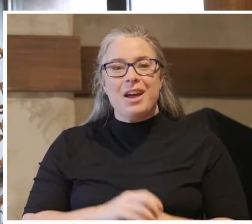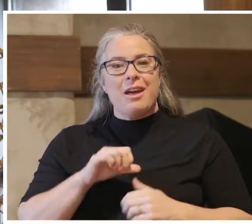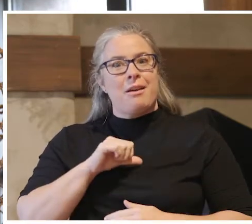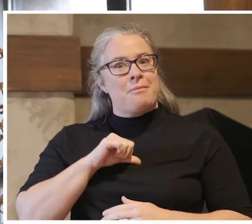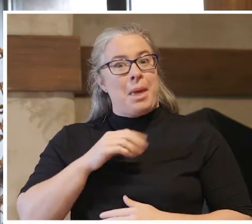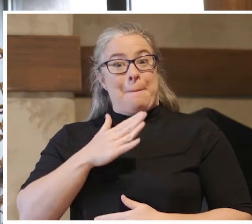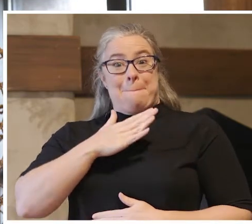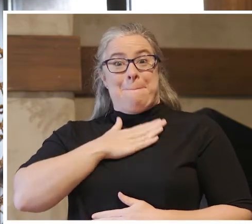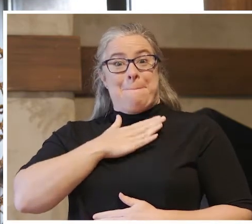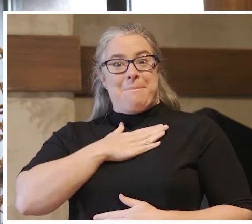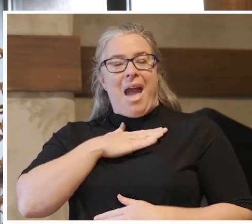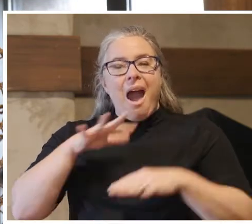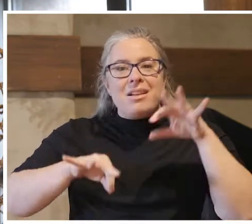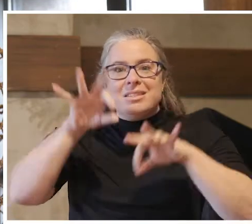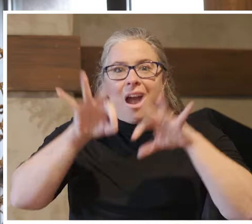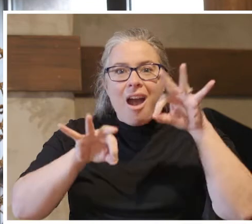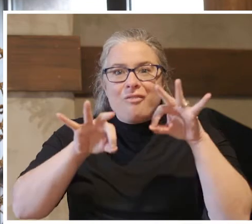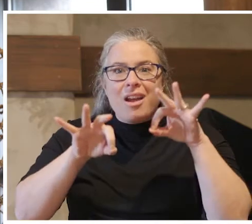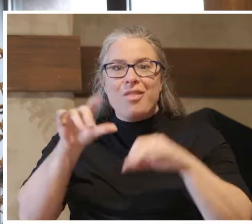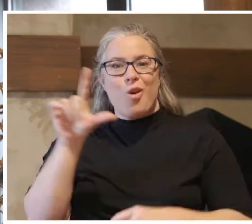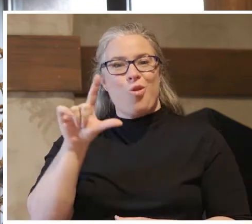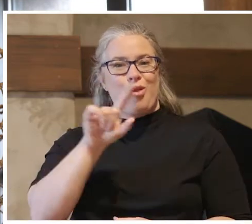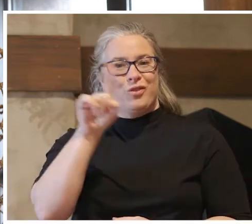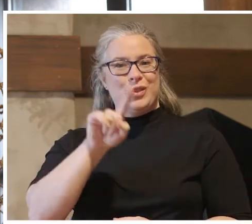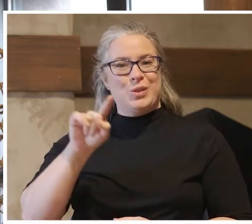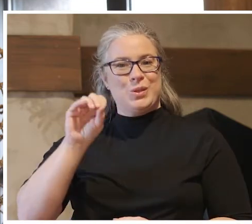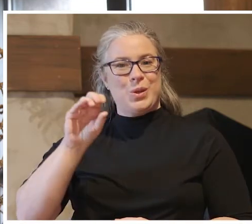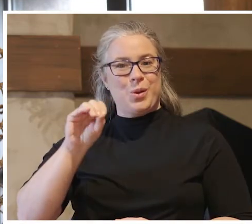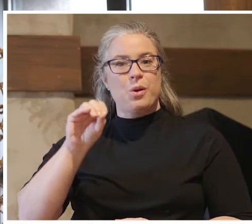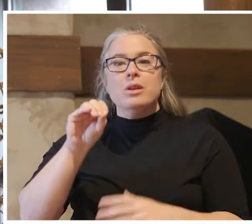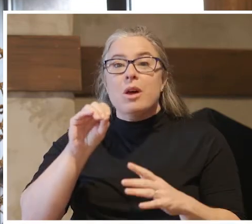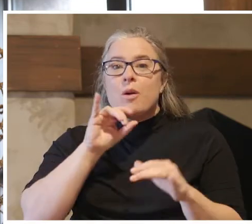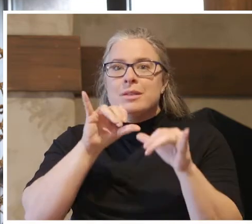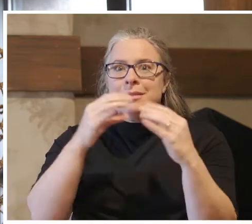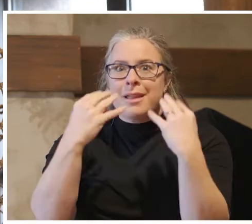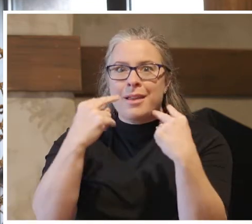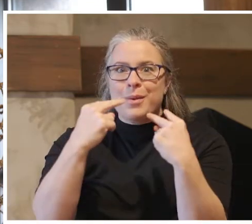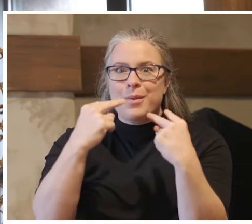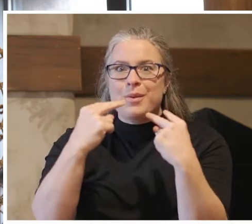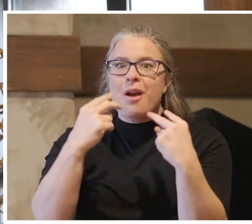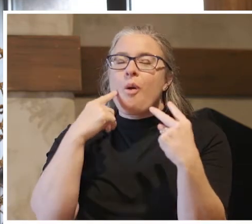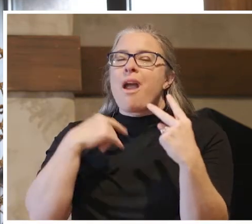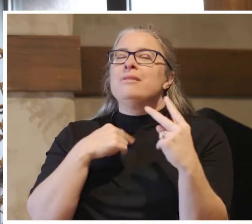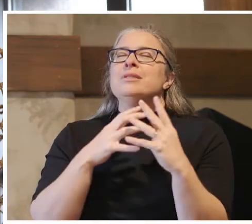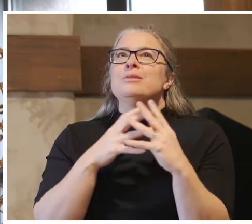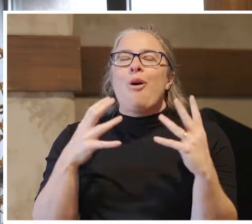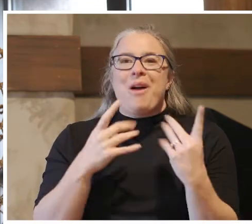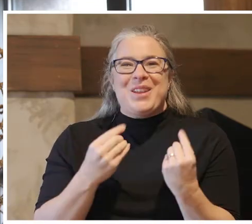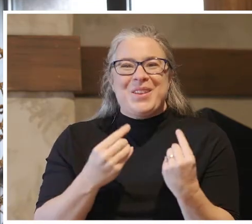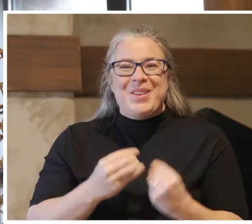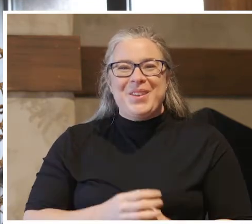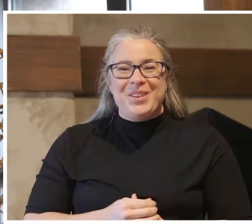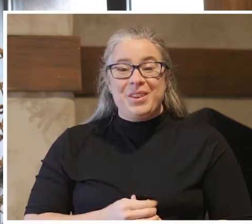about my discoveries at the Louisville Zoo. So stay tuned, 'cause we have so much to do.